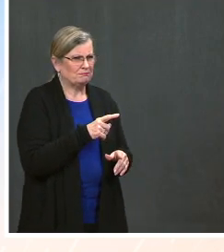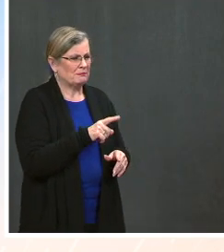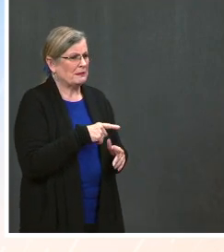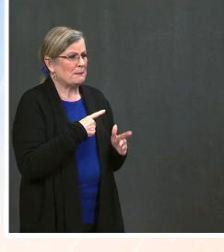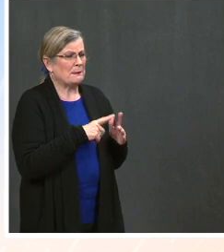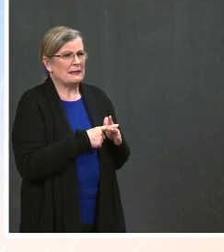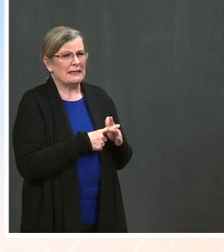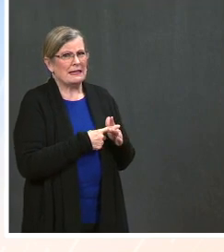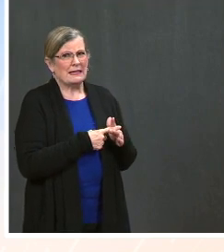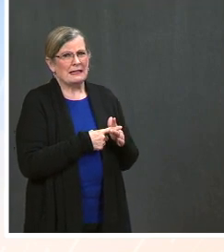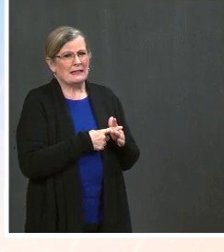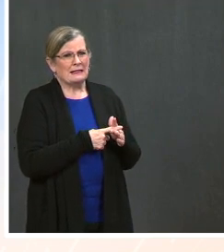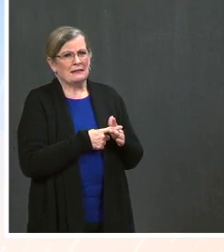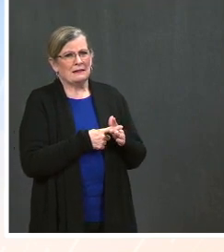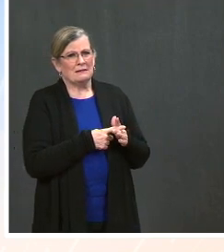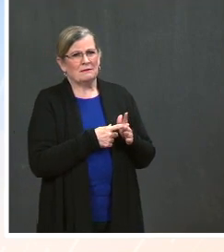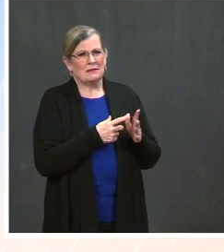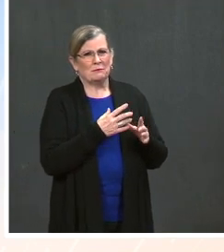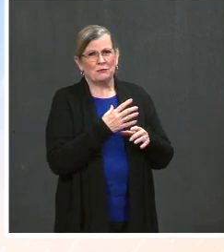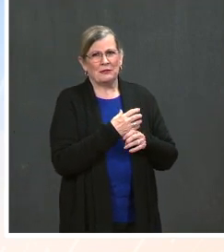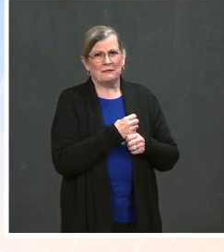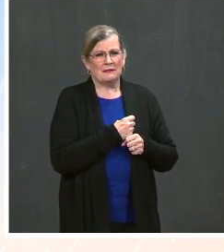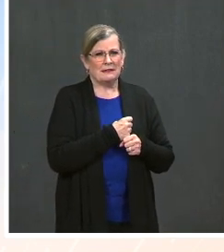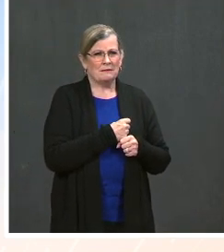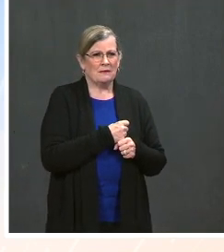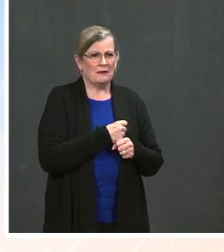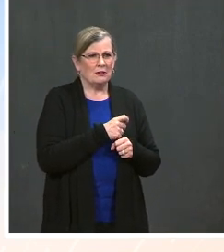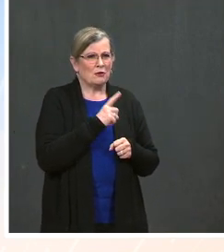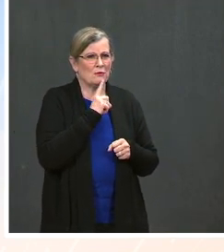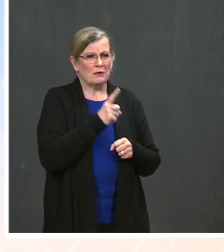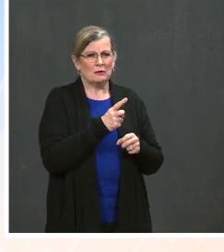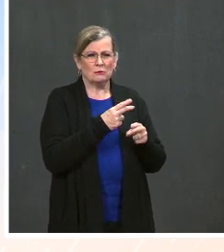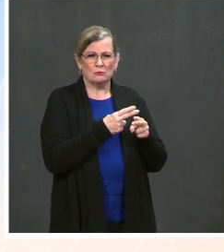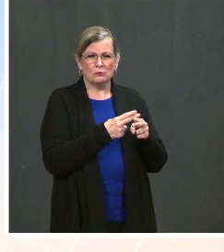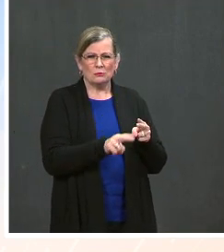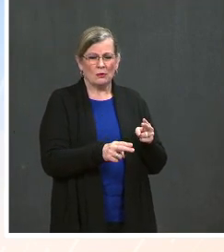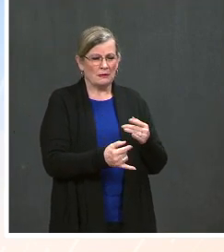but not about the numbers today. And one of the things that I -- that I did bring up in the conversation